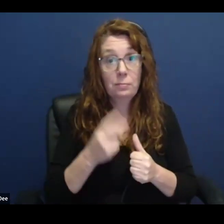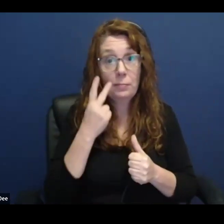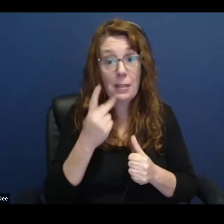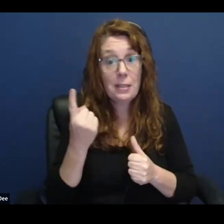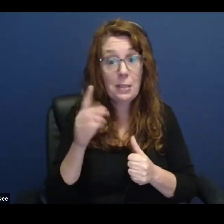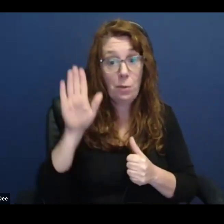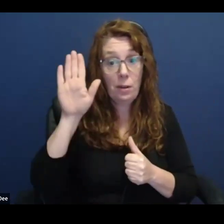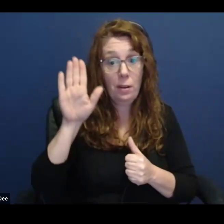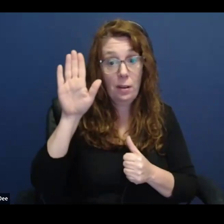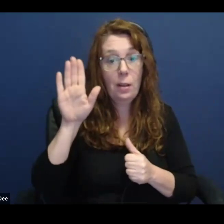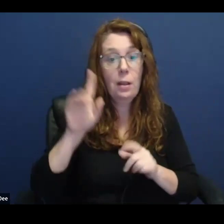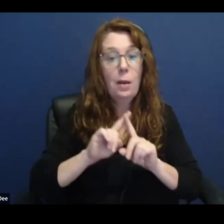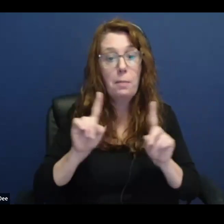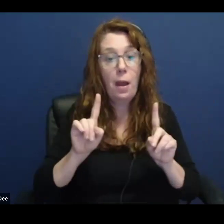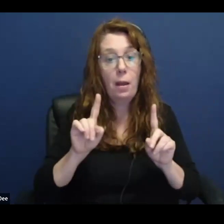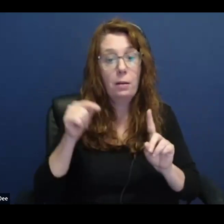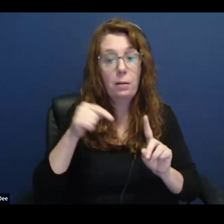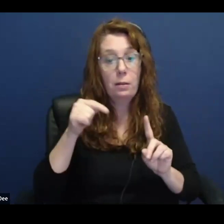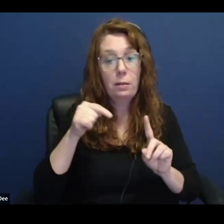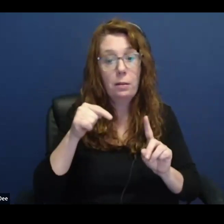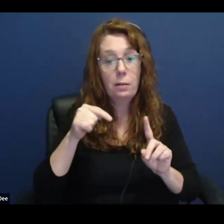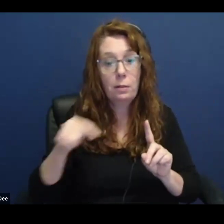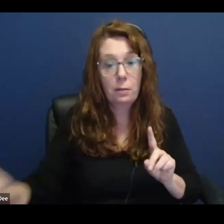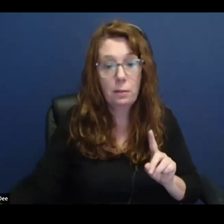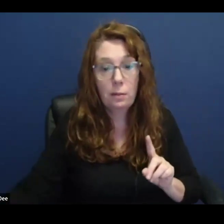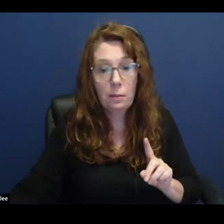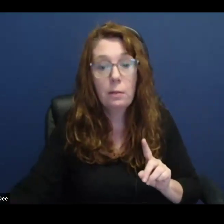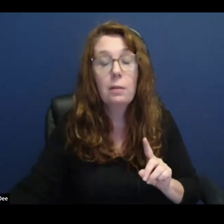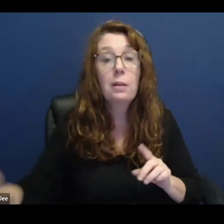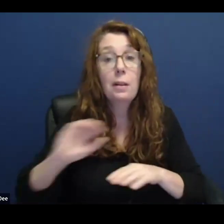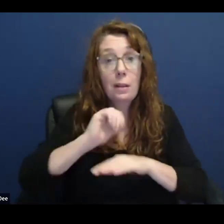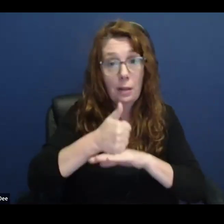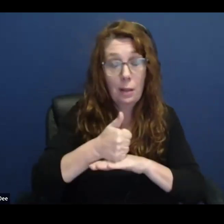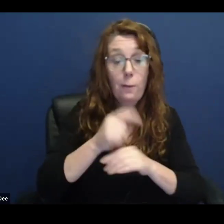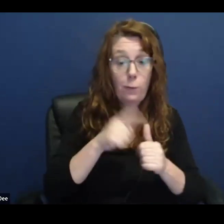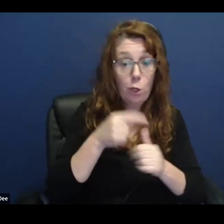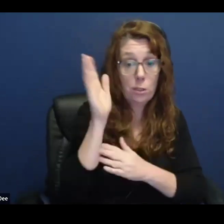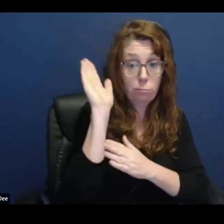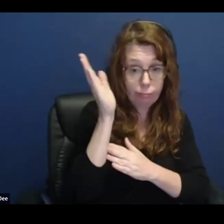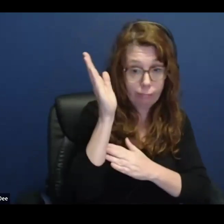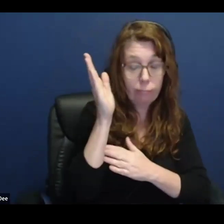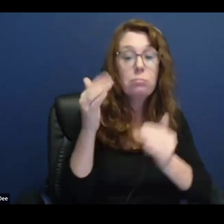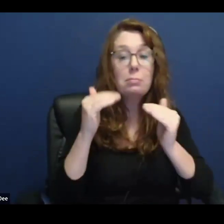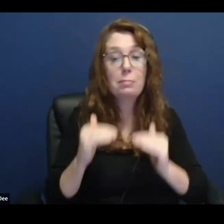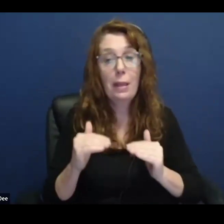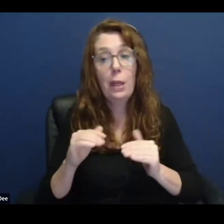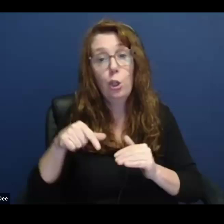but the format for this today um will be a presentation followed by an opportunity for Q&A.